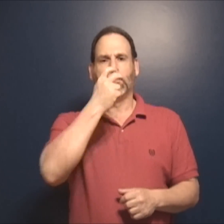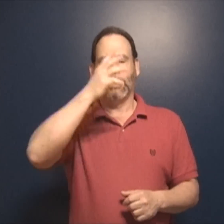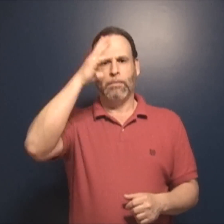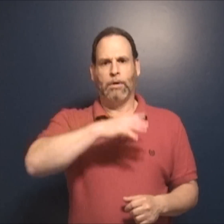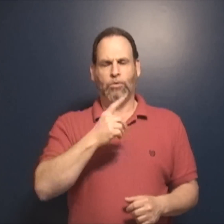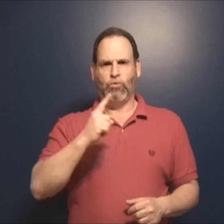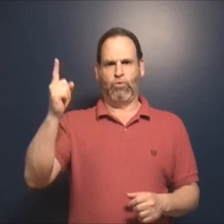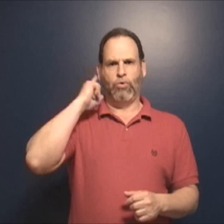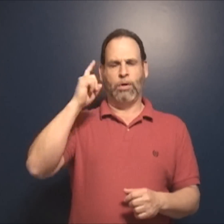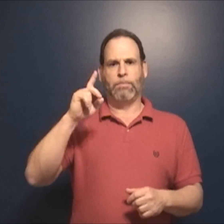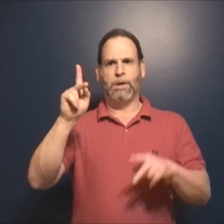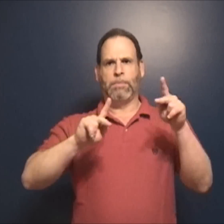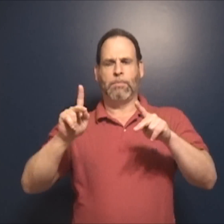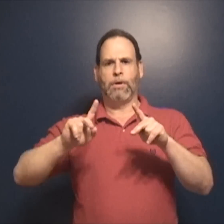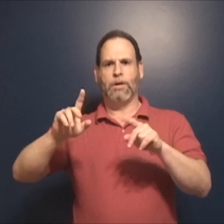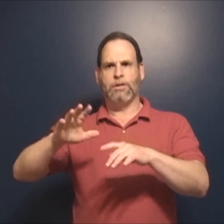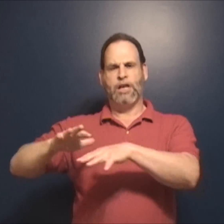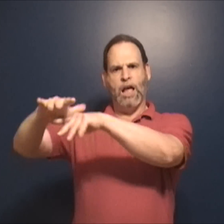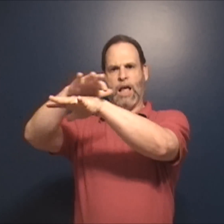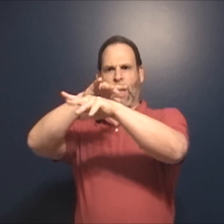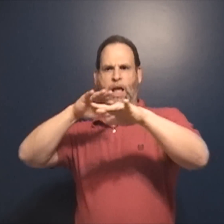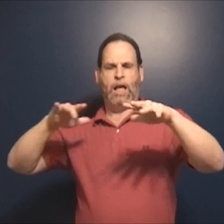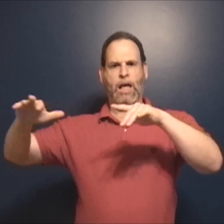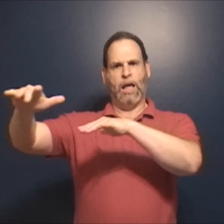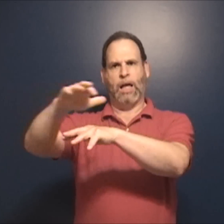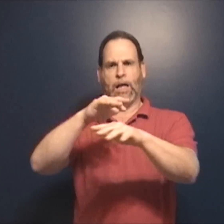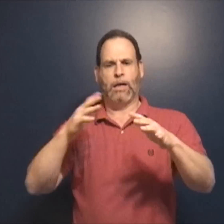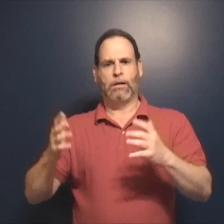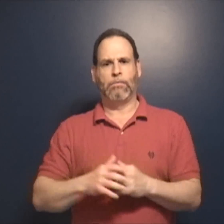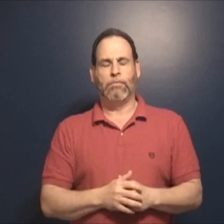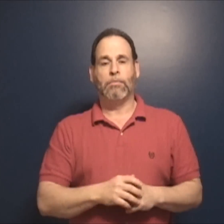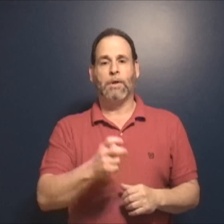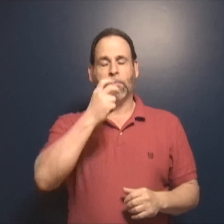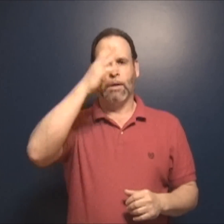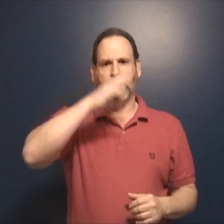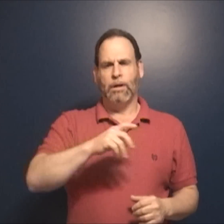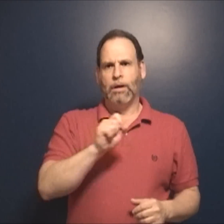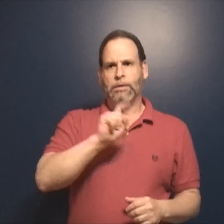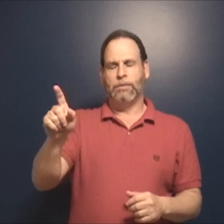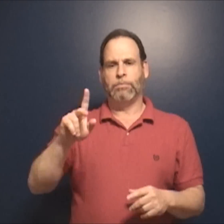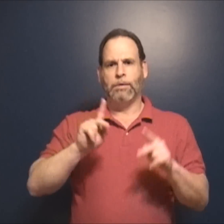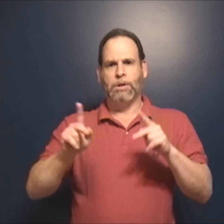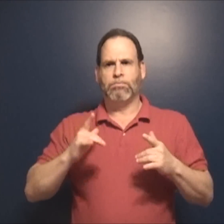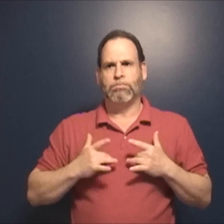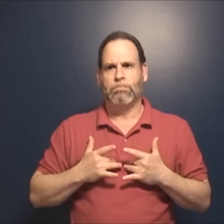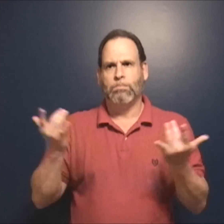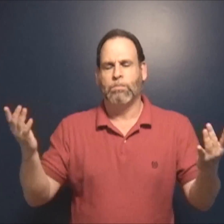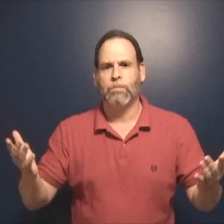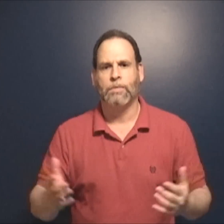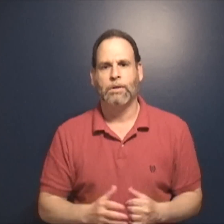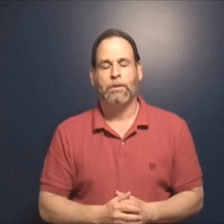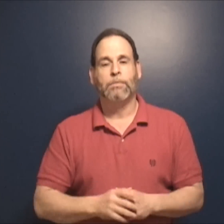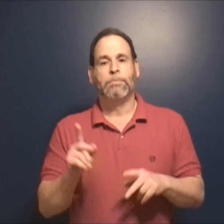The blind man heard the people going by. He asked people what was up.